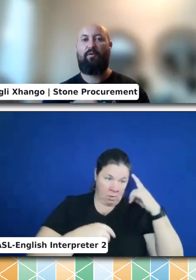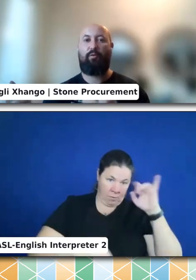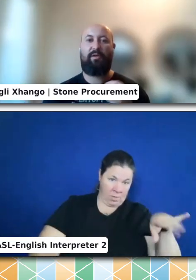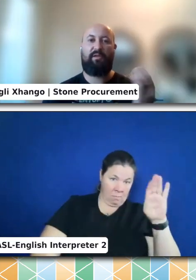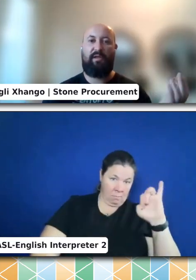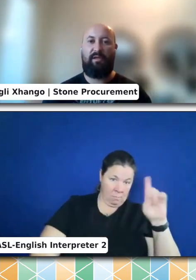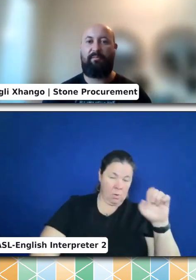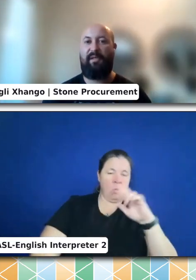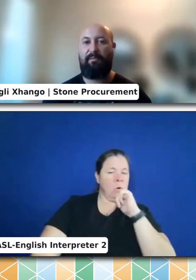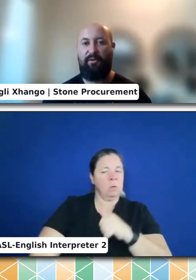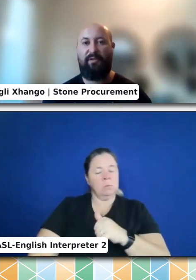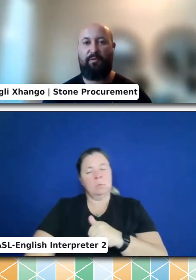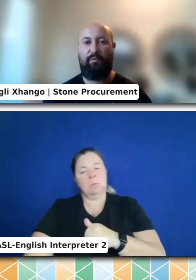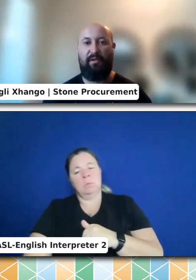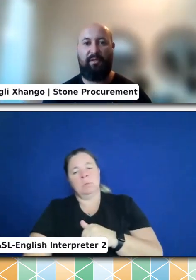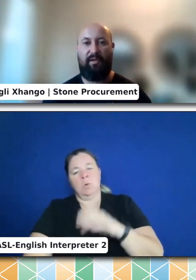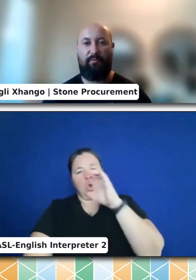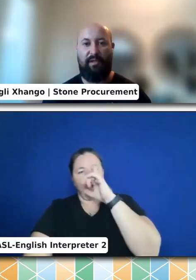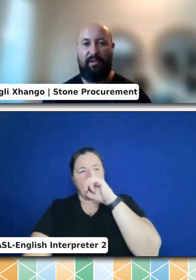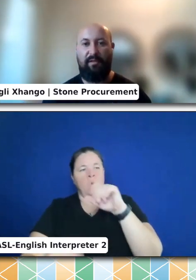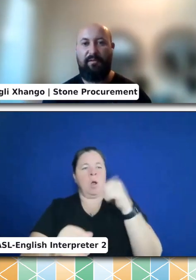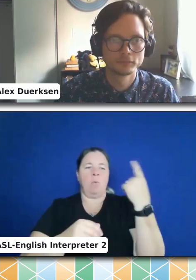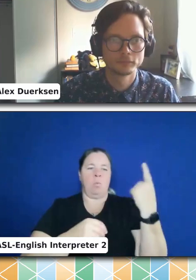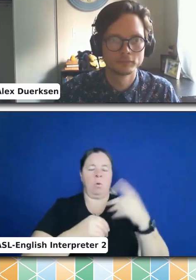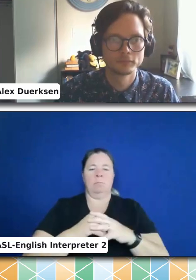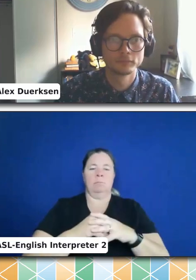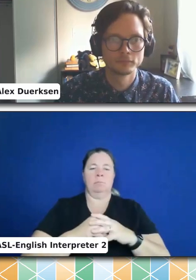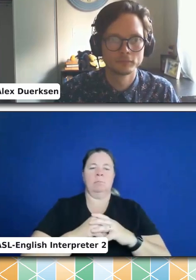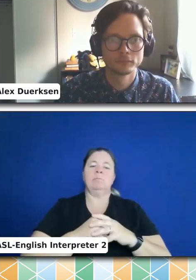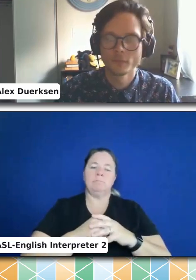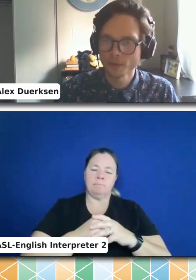Or, uh, maybe look into another one.